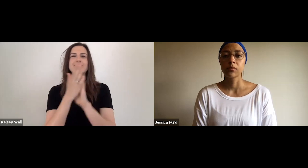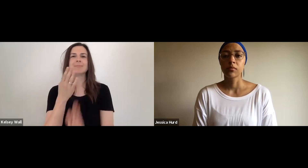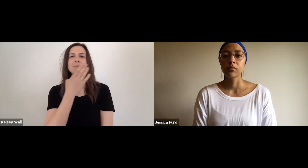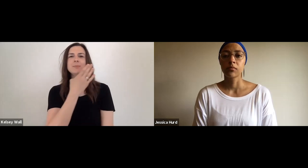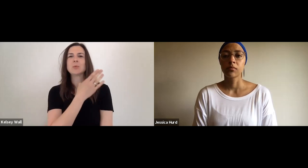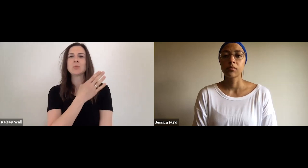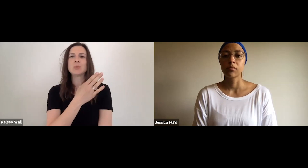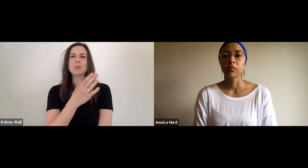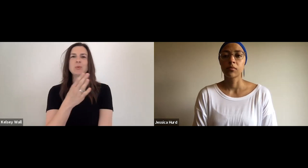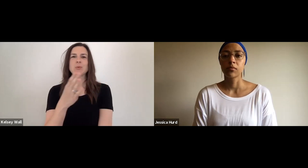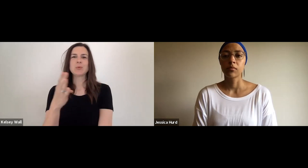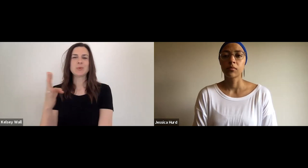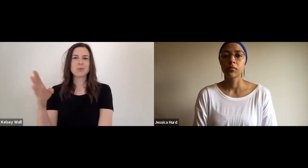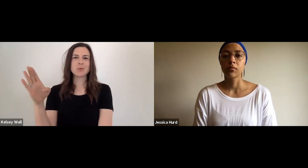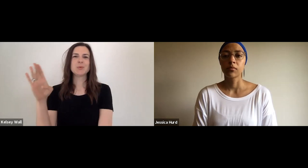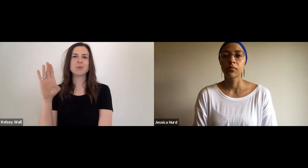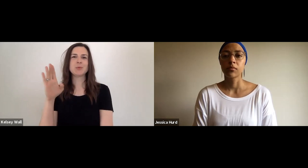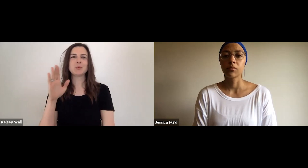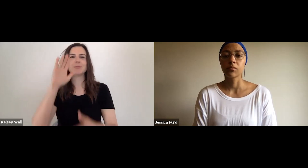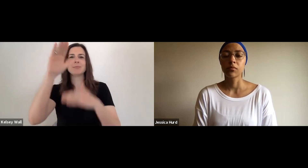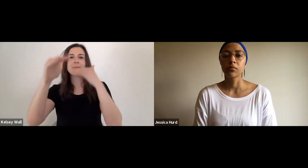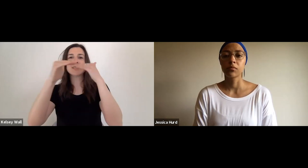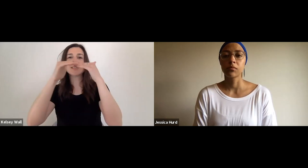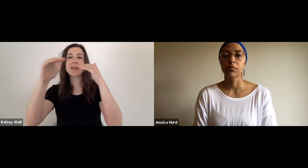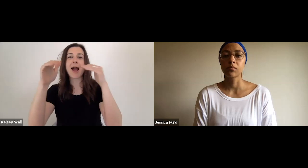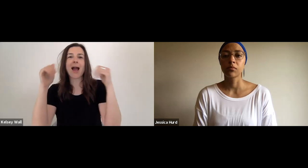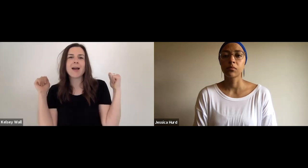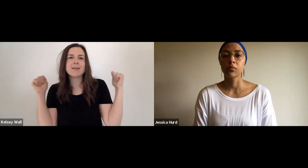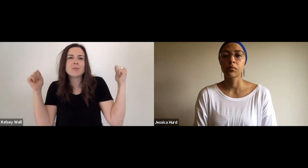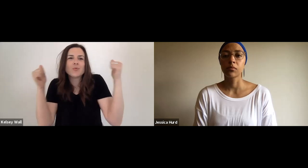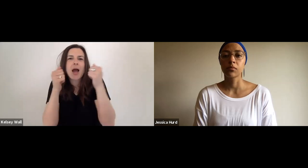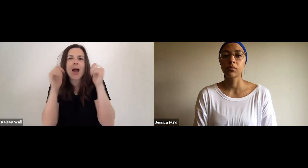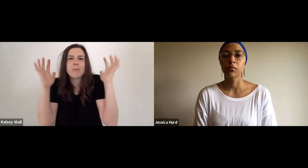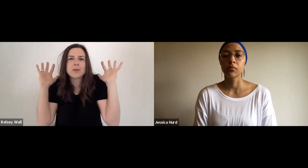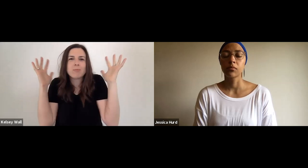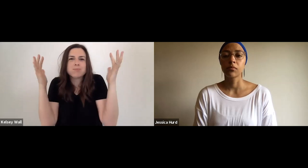Green becomes blue now. Envelop yourself with blue.